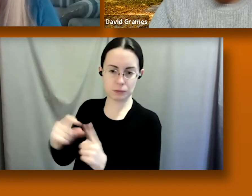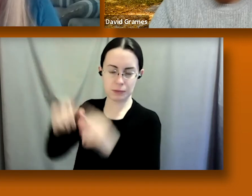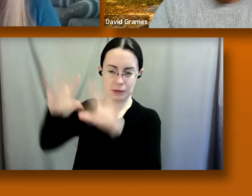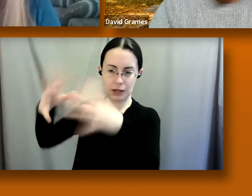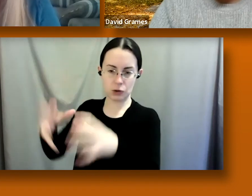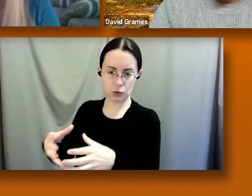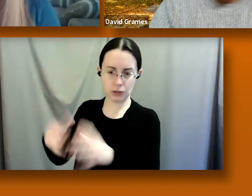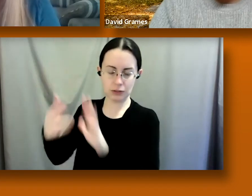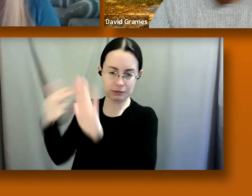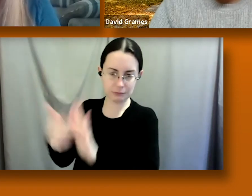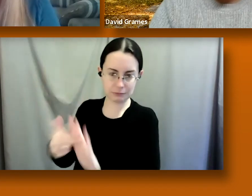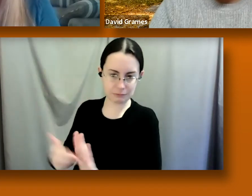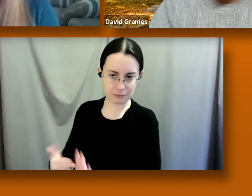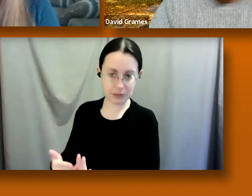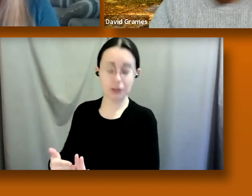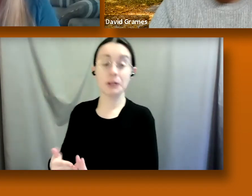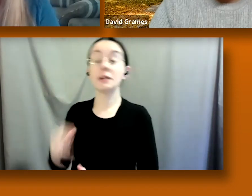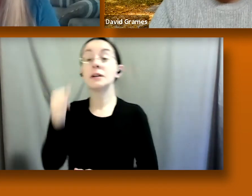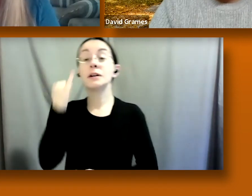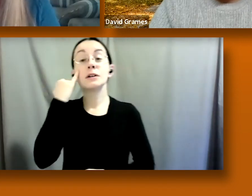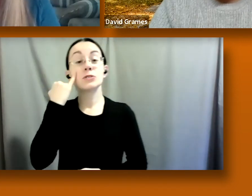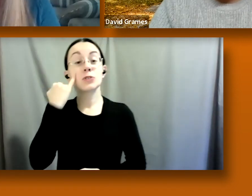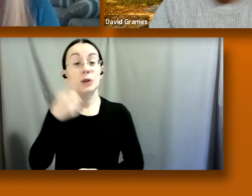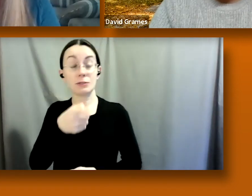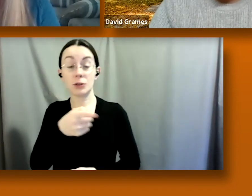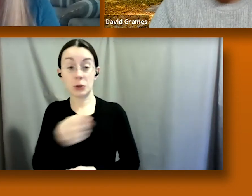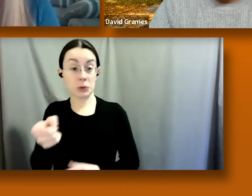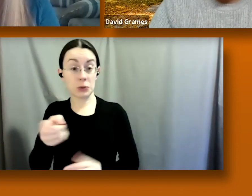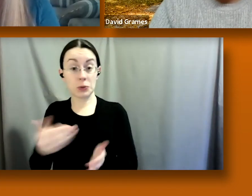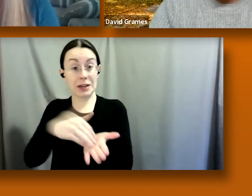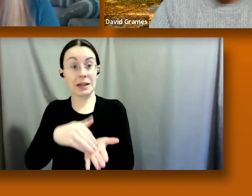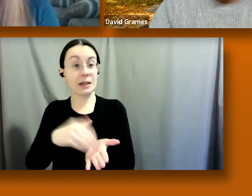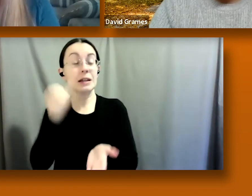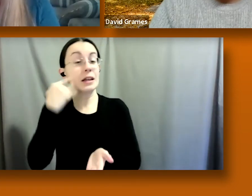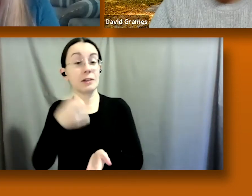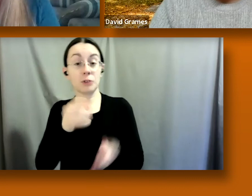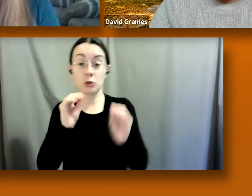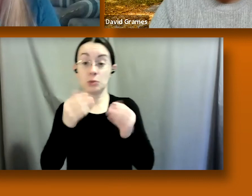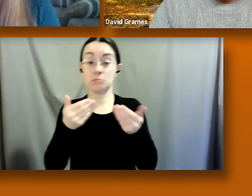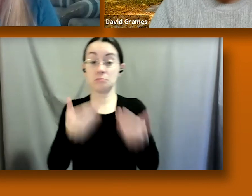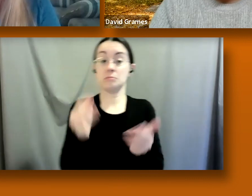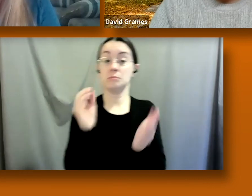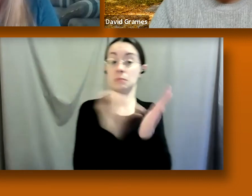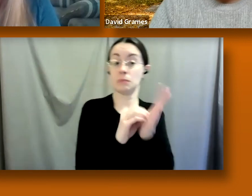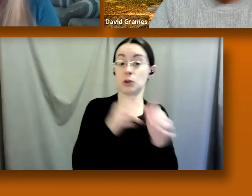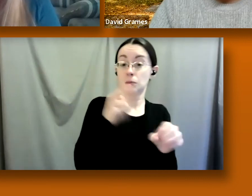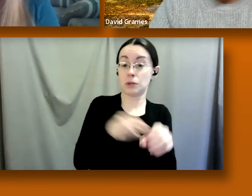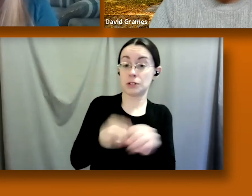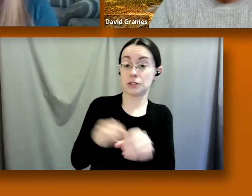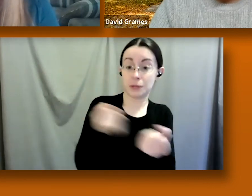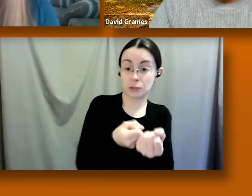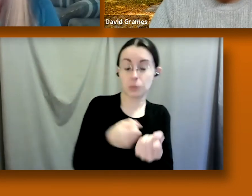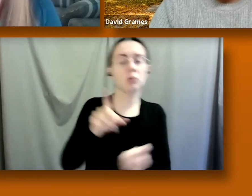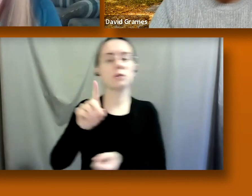early with David and he sees you put something in "Participant Support" and he might ask questions, or you can let him know, like,